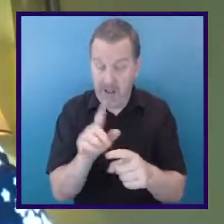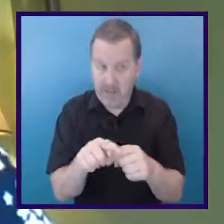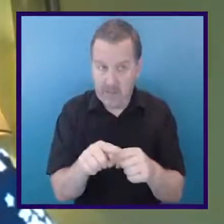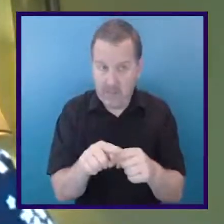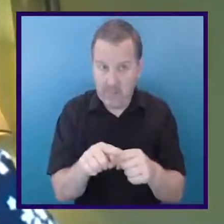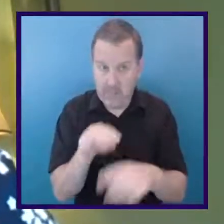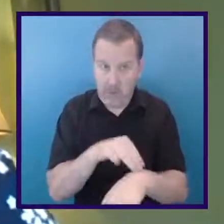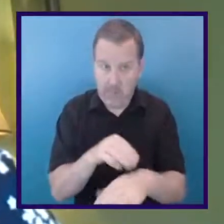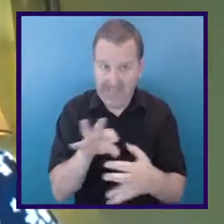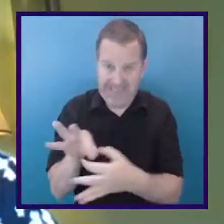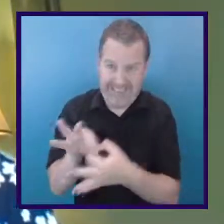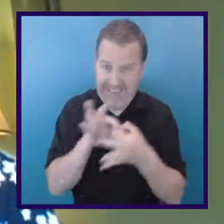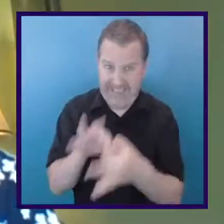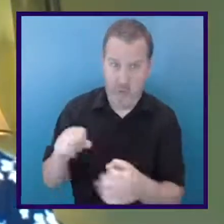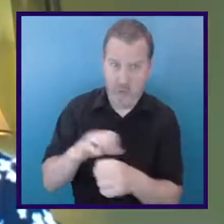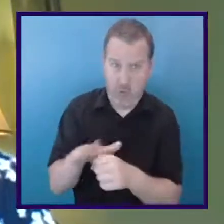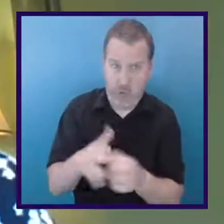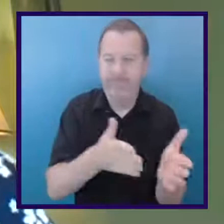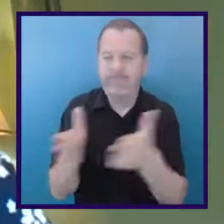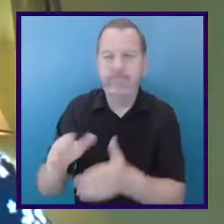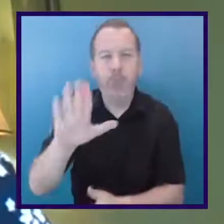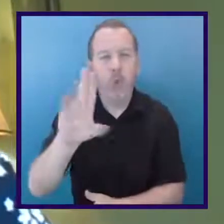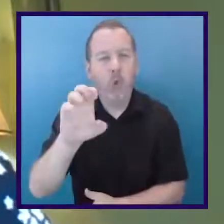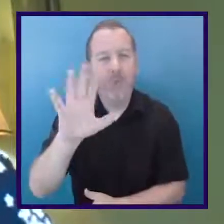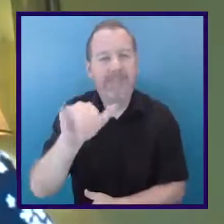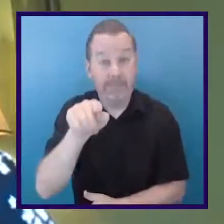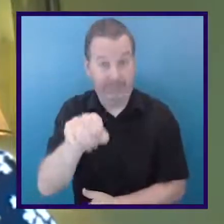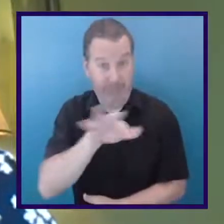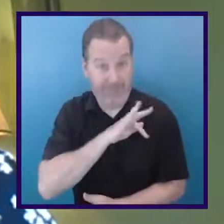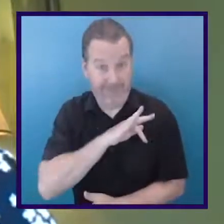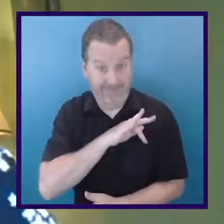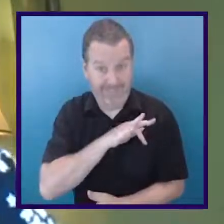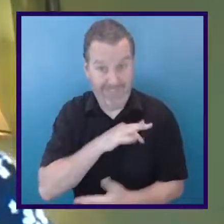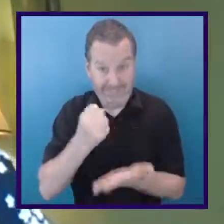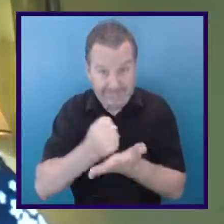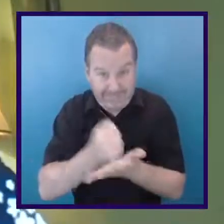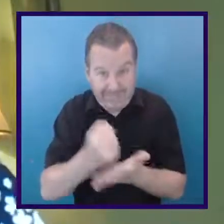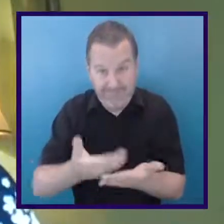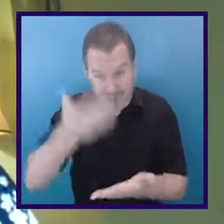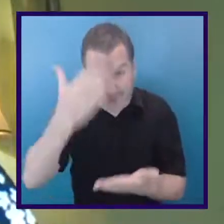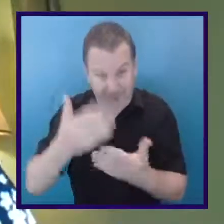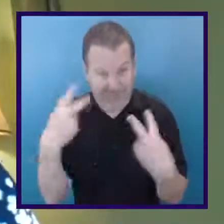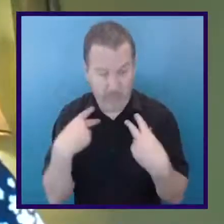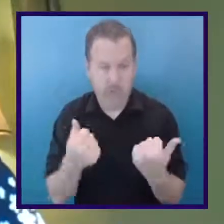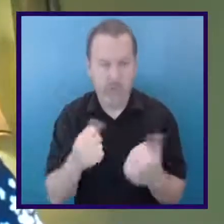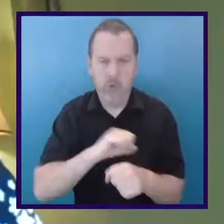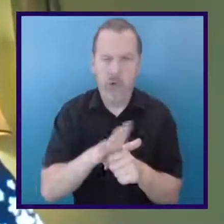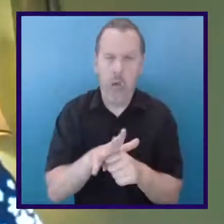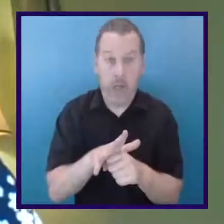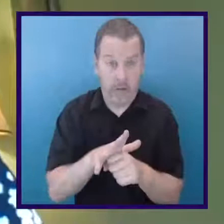Lucy, as a pupil, who's been learning languages has COVID-19 affected how you've learned languages.